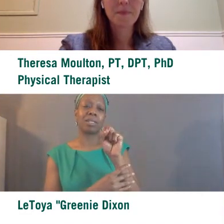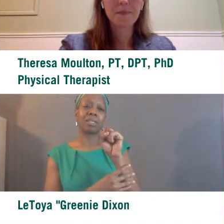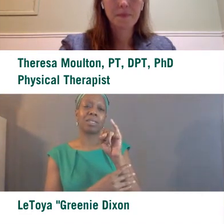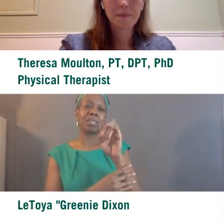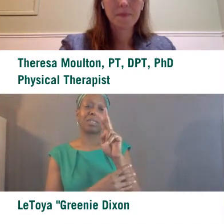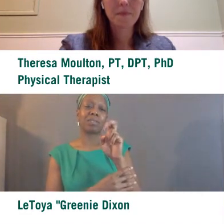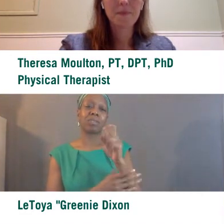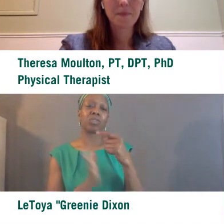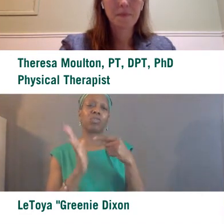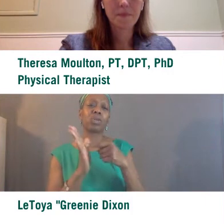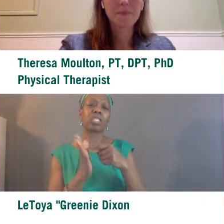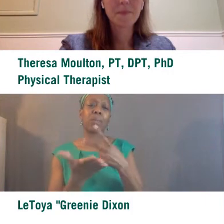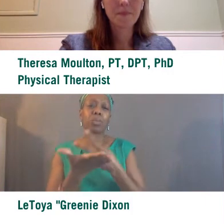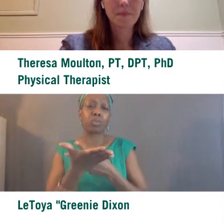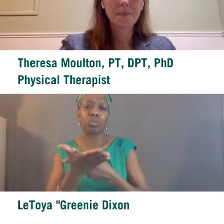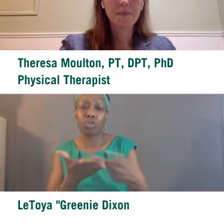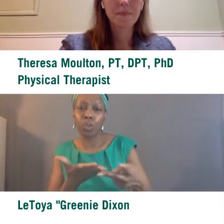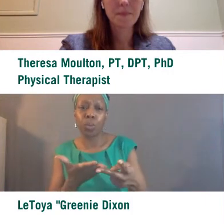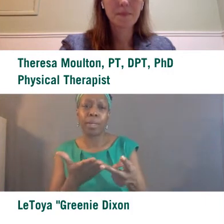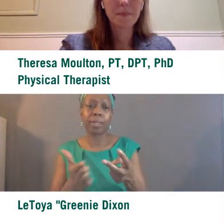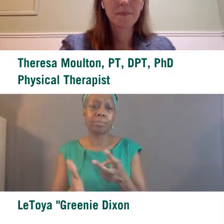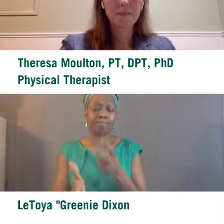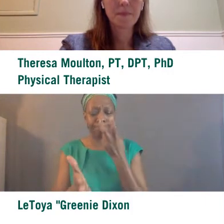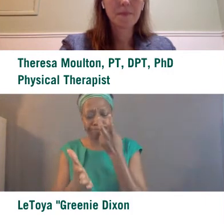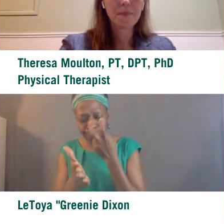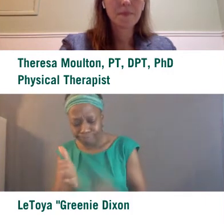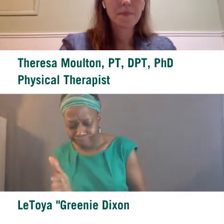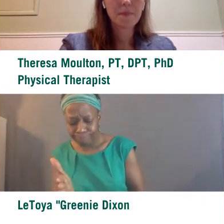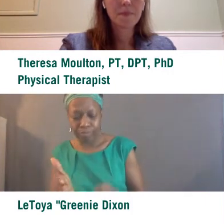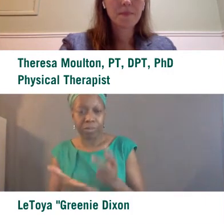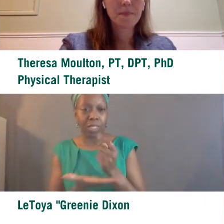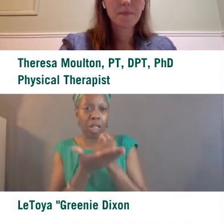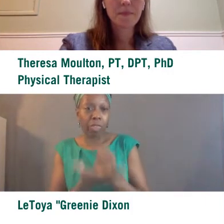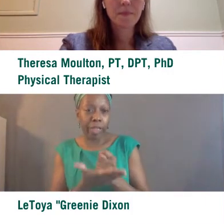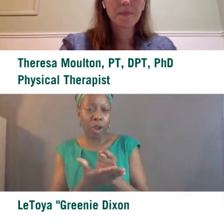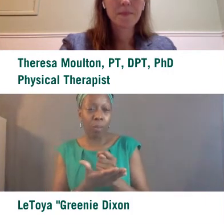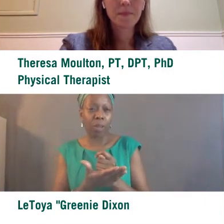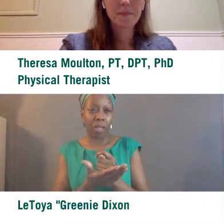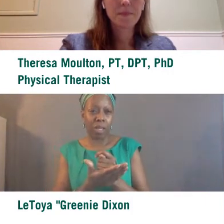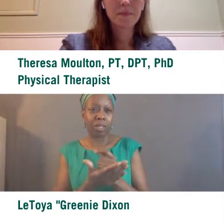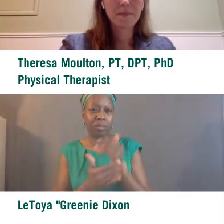intensive therapy block, for example. Kara would you like to start with that one?